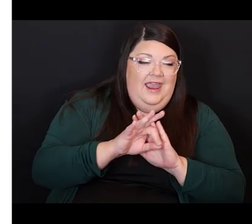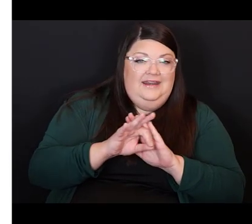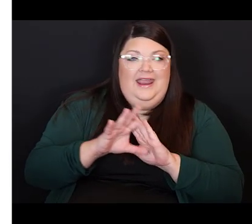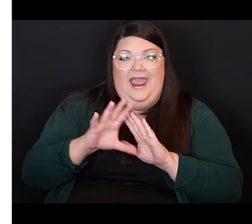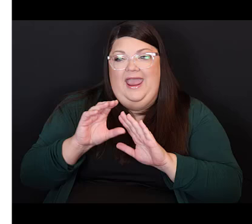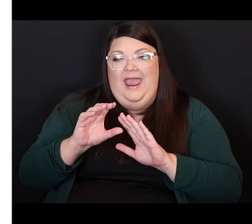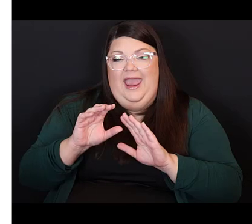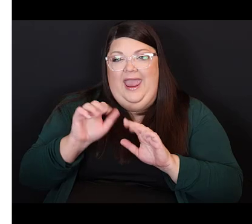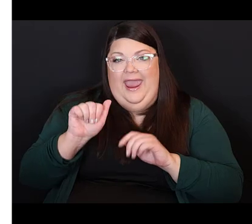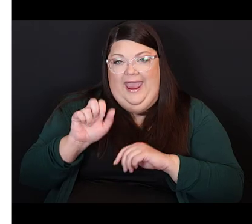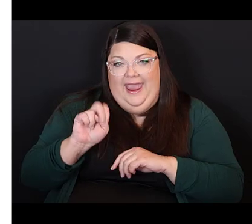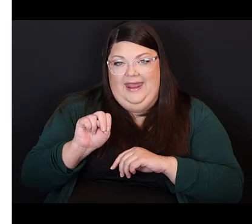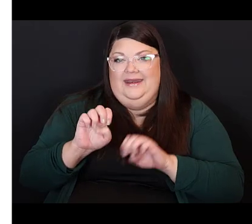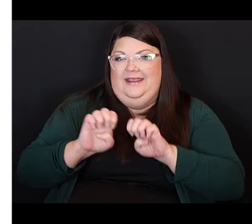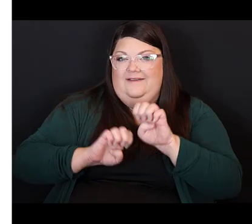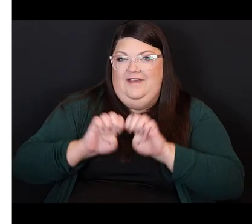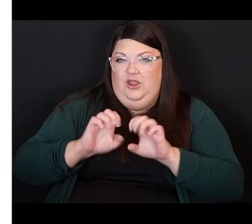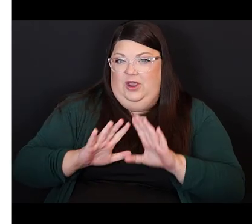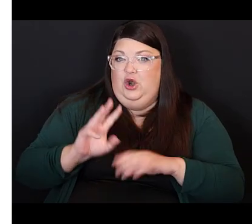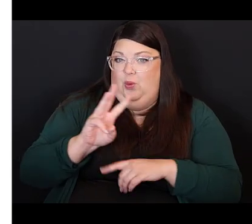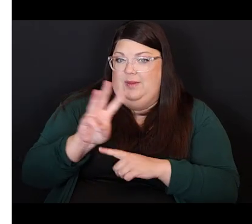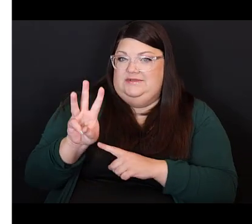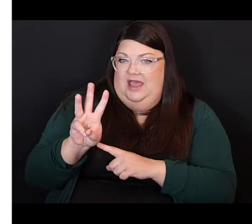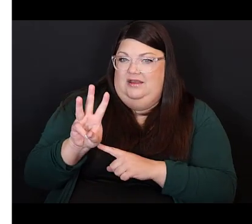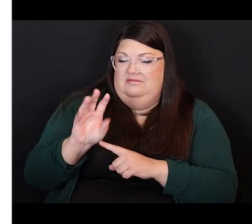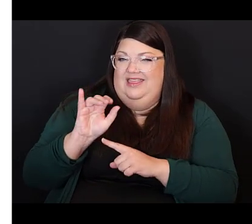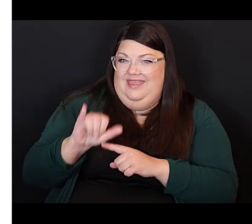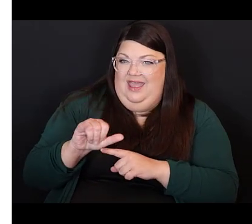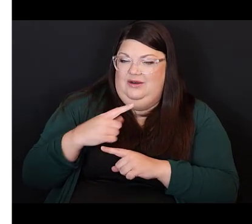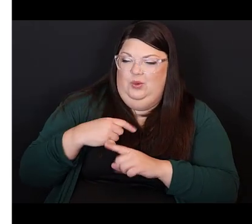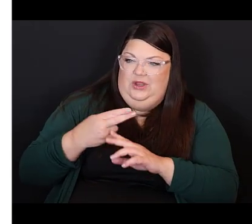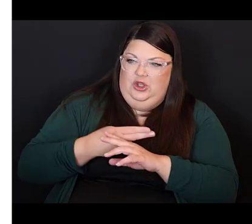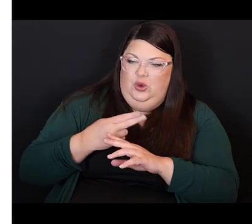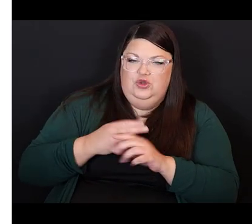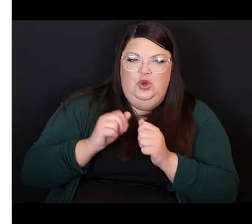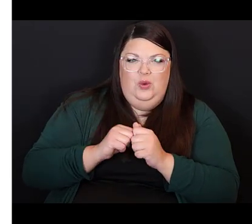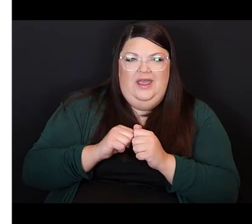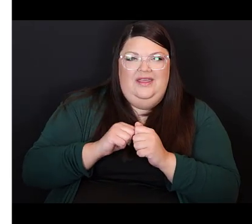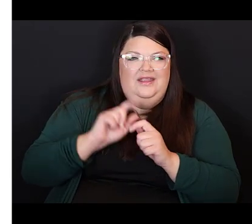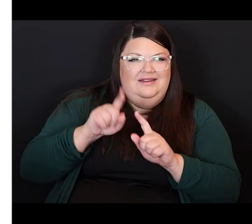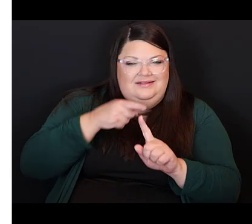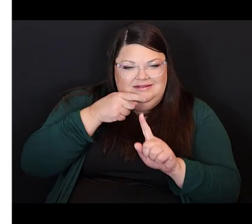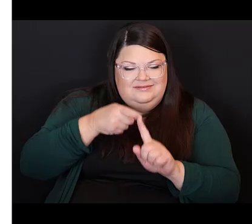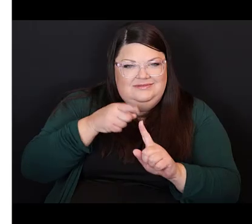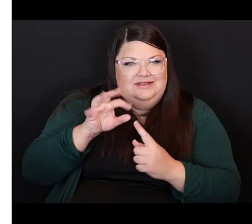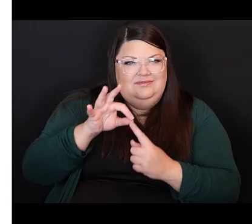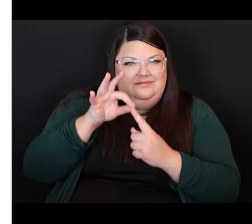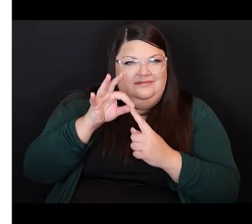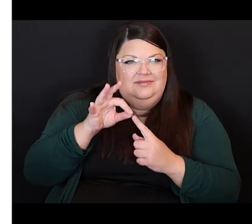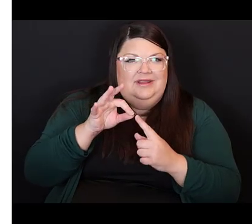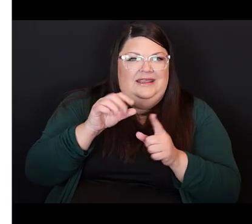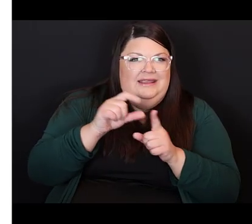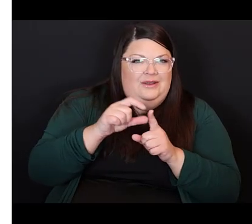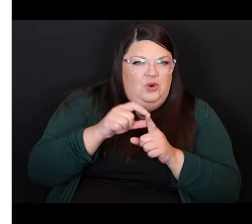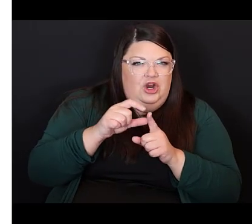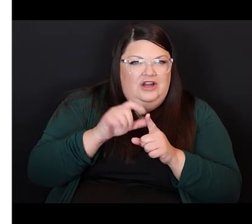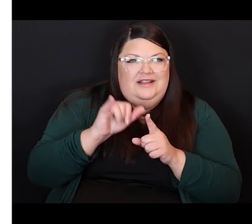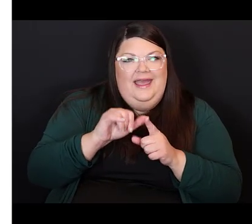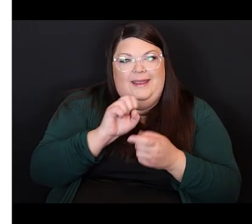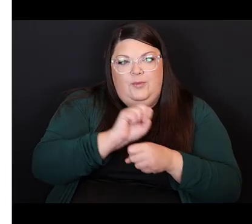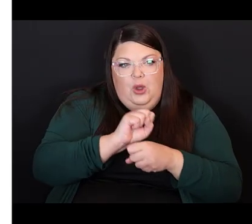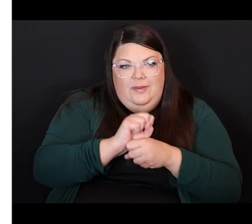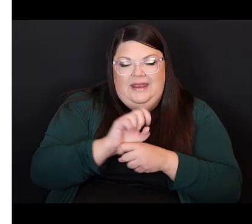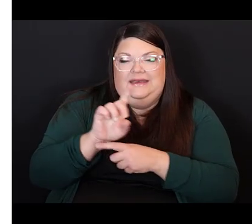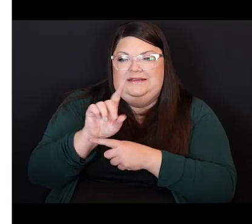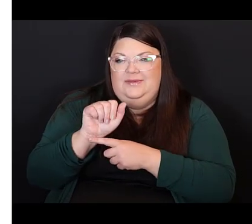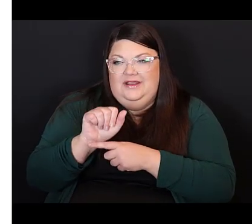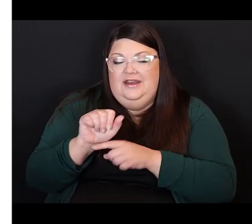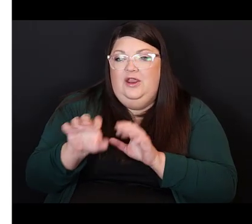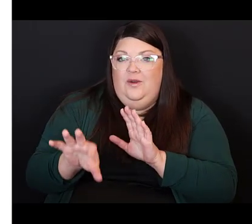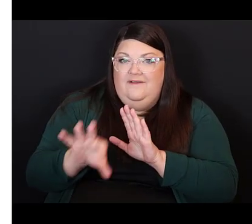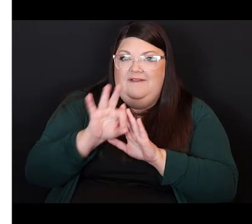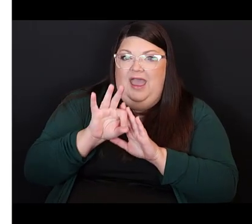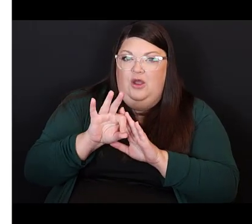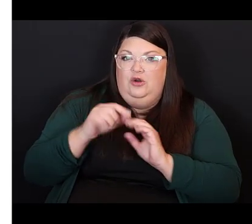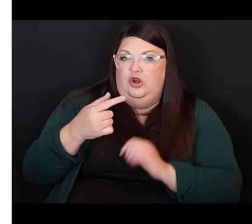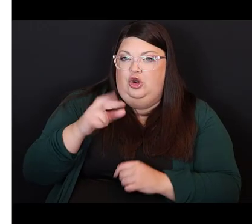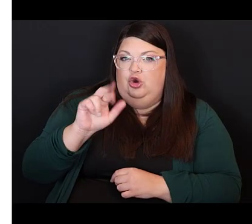Evaluator website. We used targeted keywords—like employment and disability—and found Grantibly.